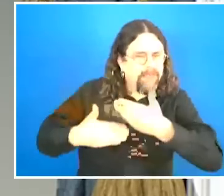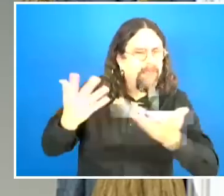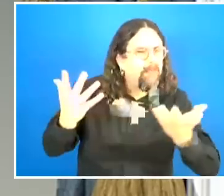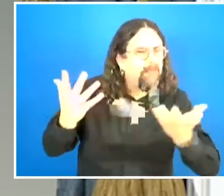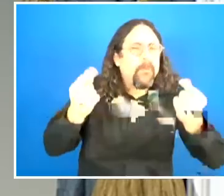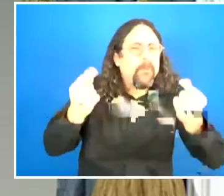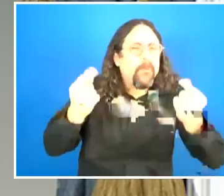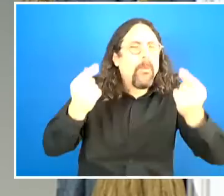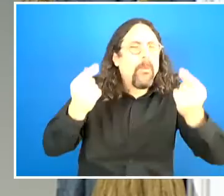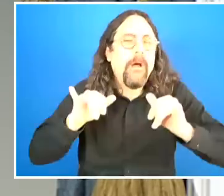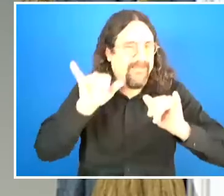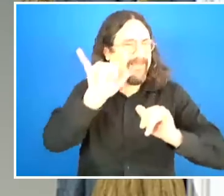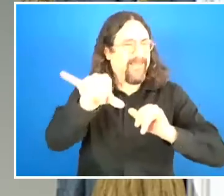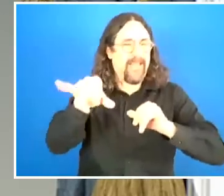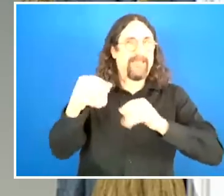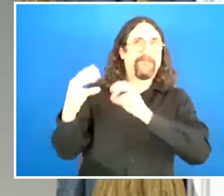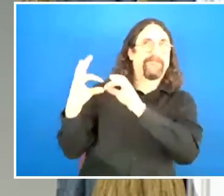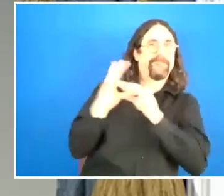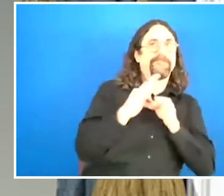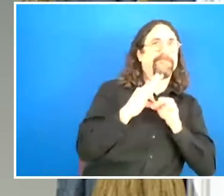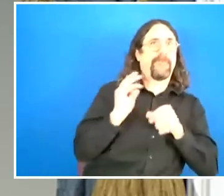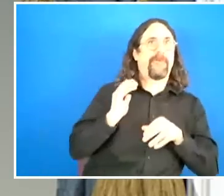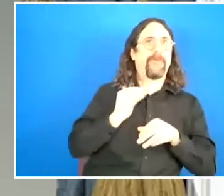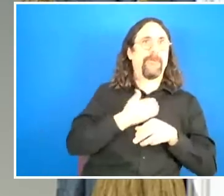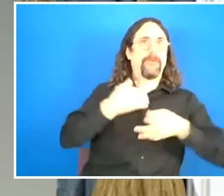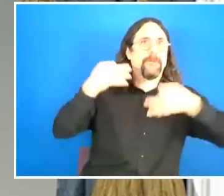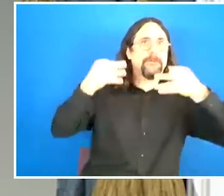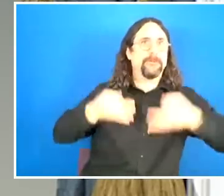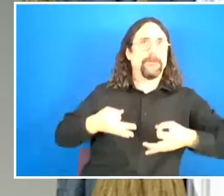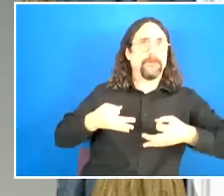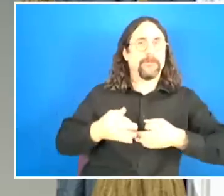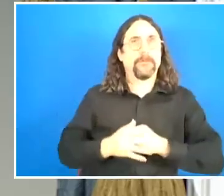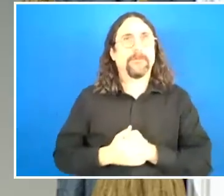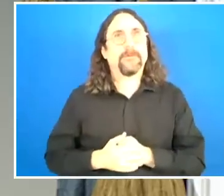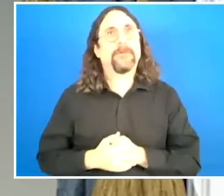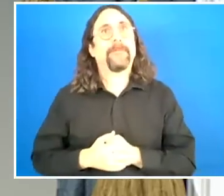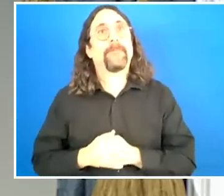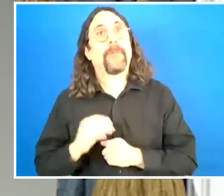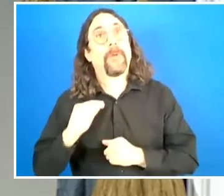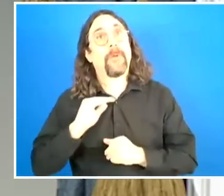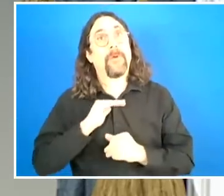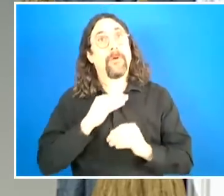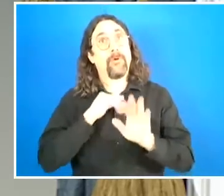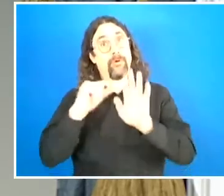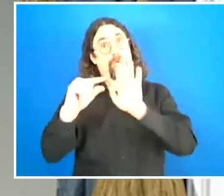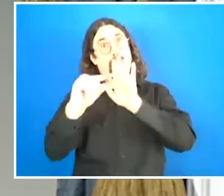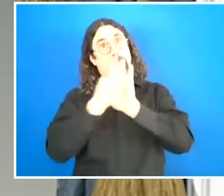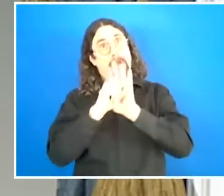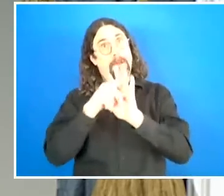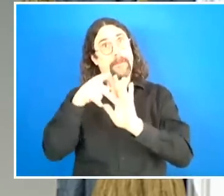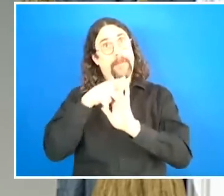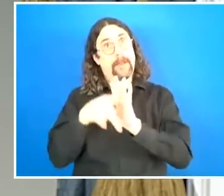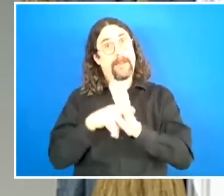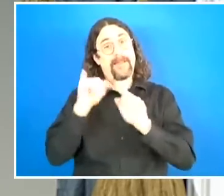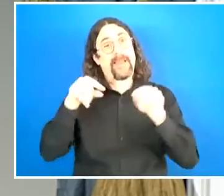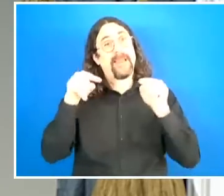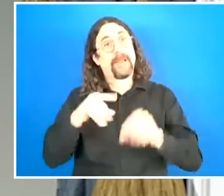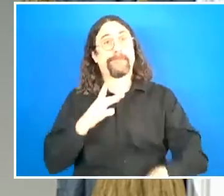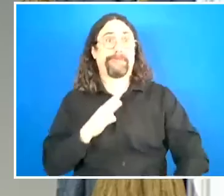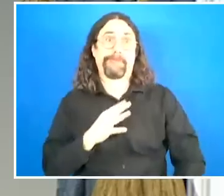OPPORTUNITY TO INDETIFY STUDENTS THAT NEED ADDITIONAL SUPPORT, THAT NEED ADDITIONAL ENHITCHMENT. THAT NEED ADDITIONAL TIME